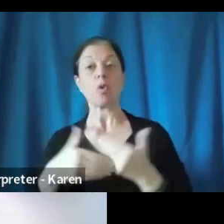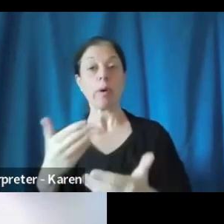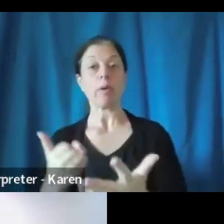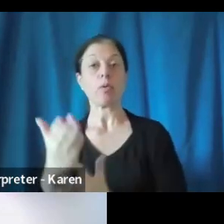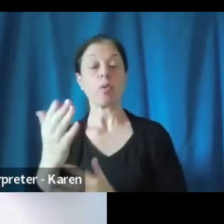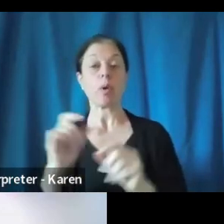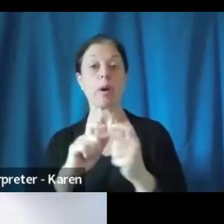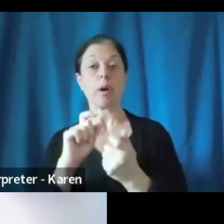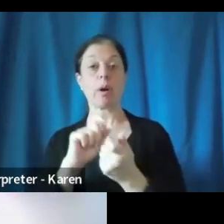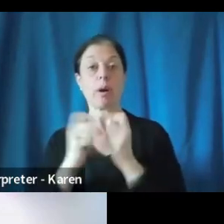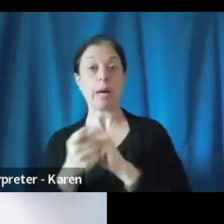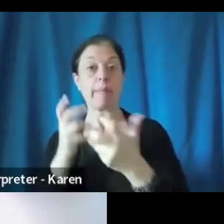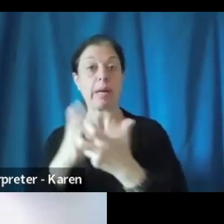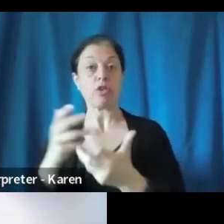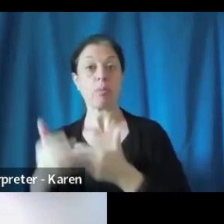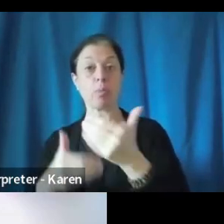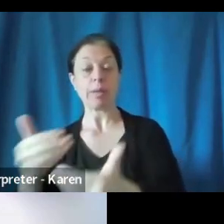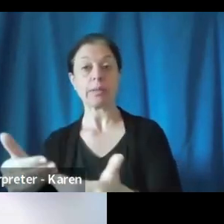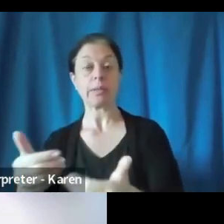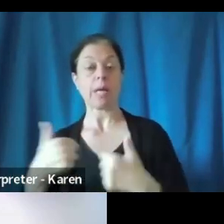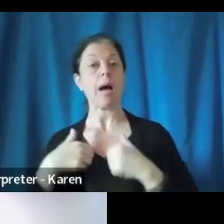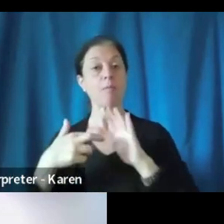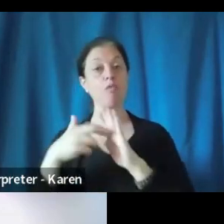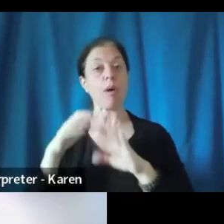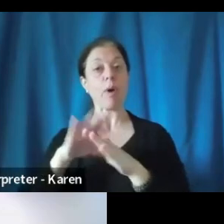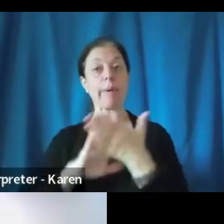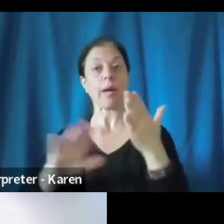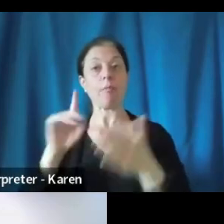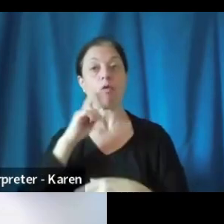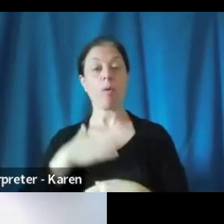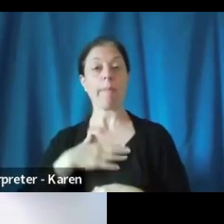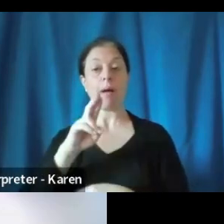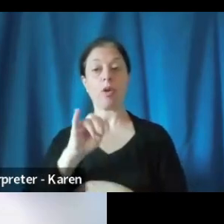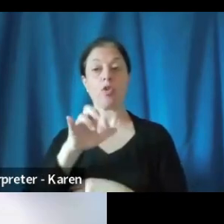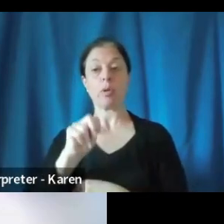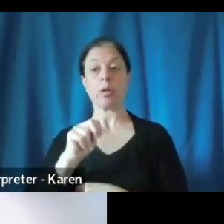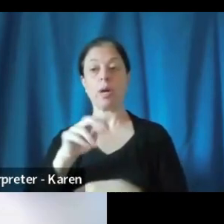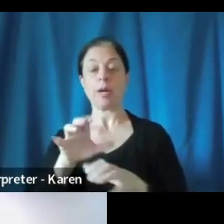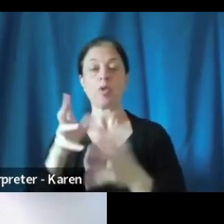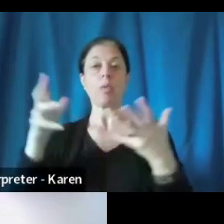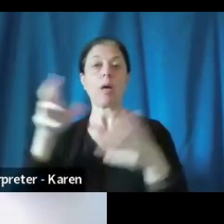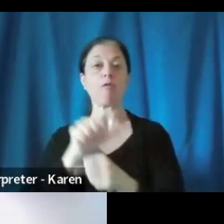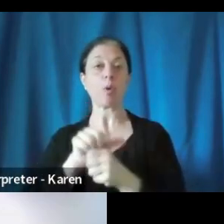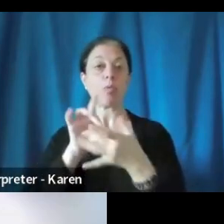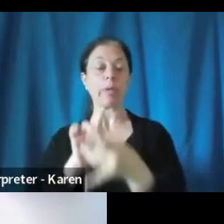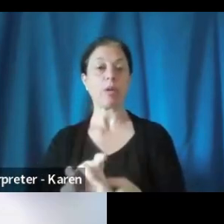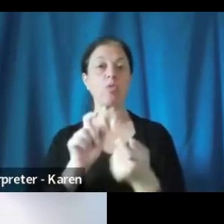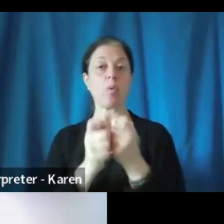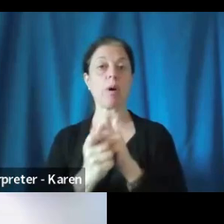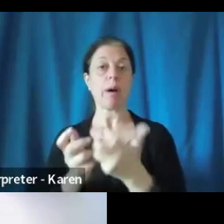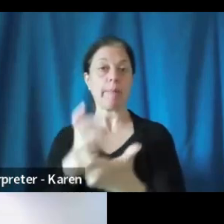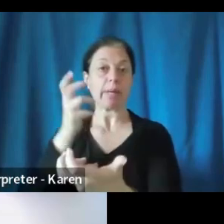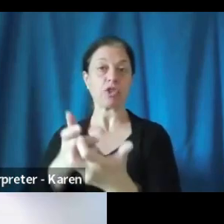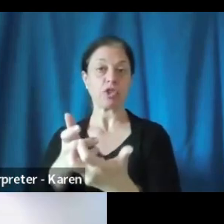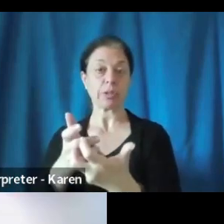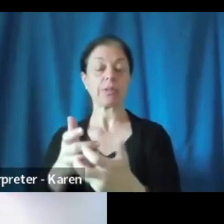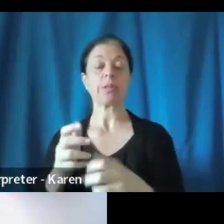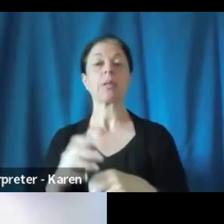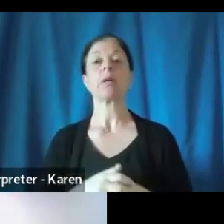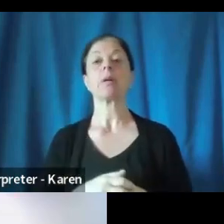specific accommodations, and if you are going through the accommodation process, I am a rep on my campus for my union.